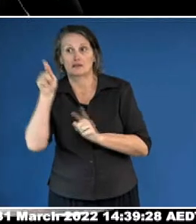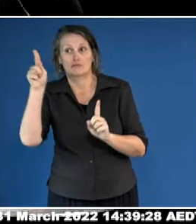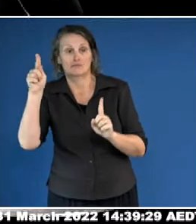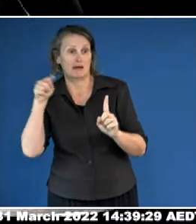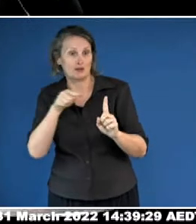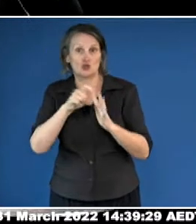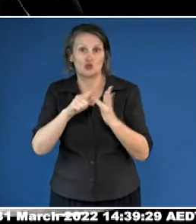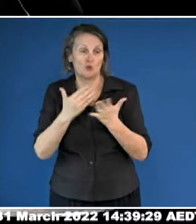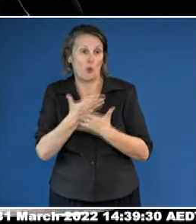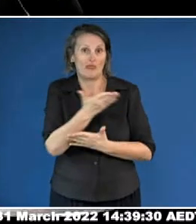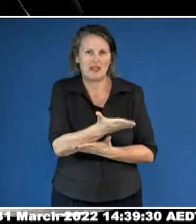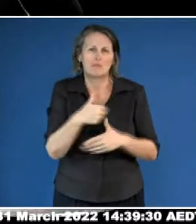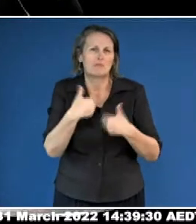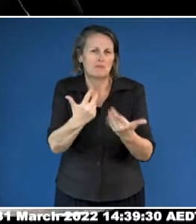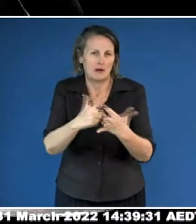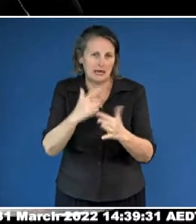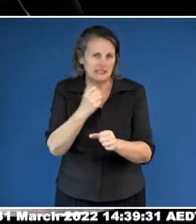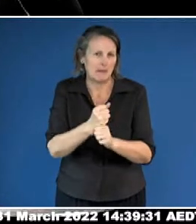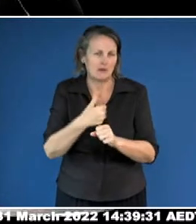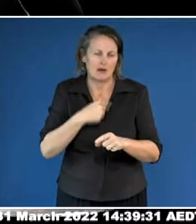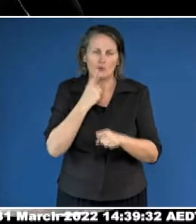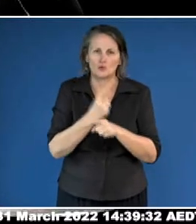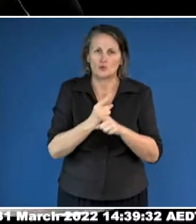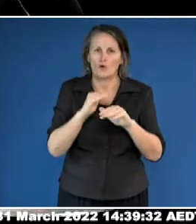So the type of restrictive practices that I'm talking about include non-consensual and